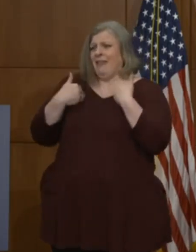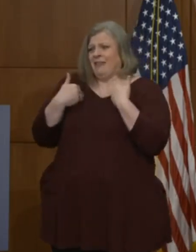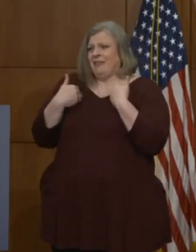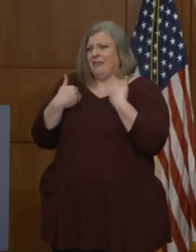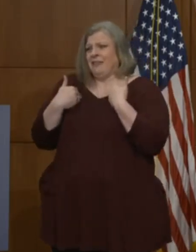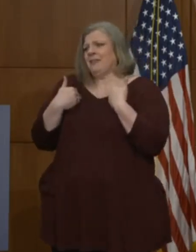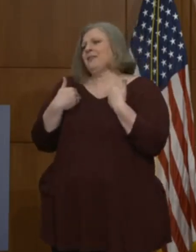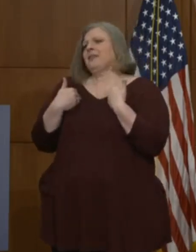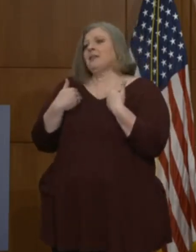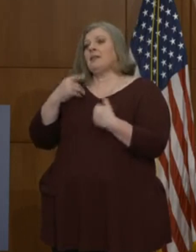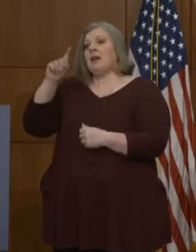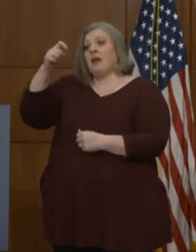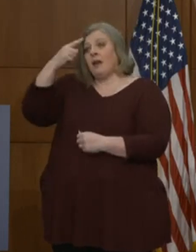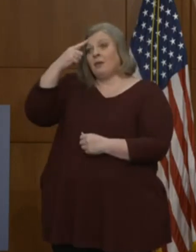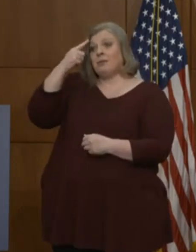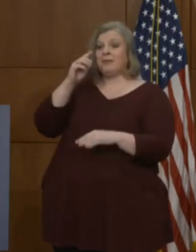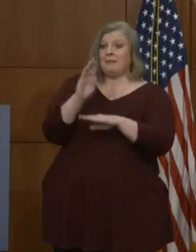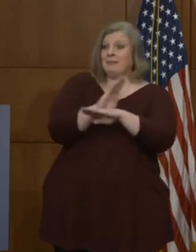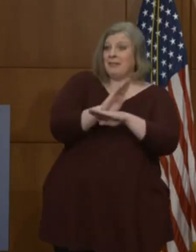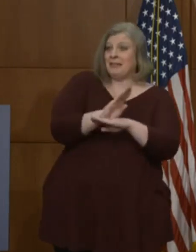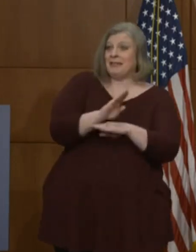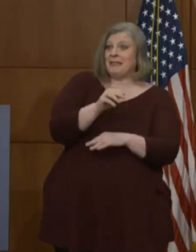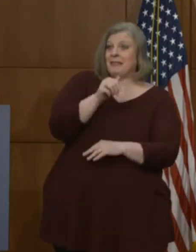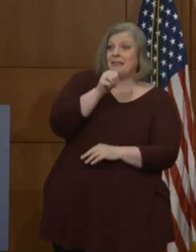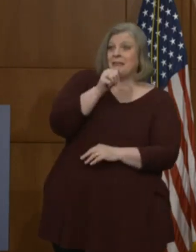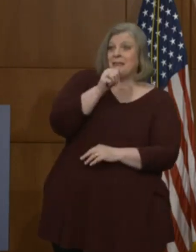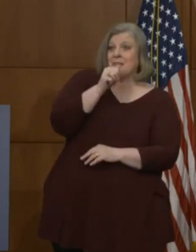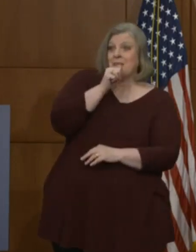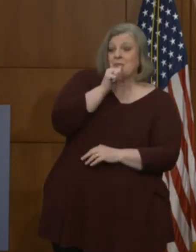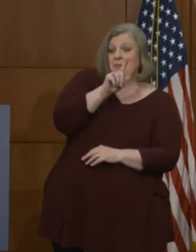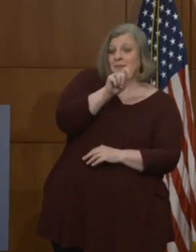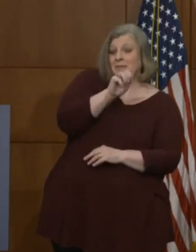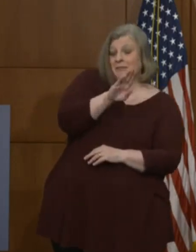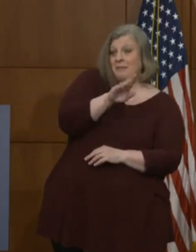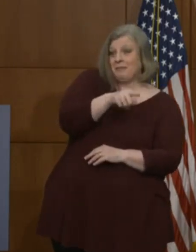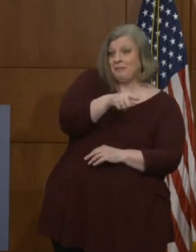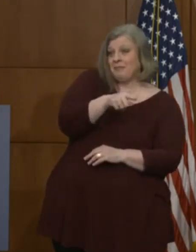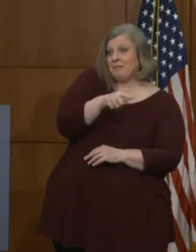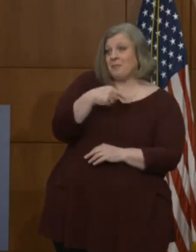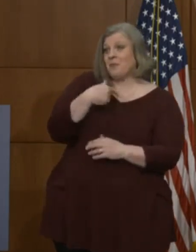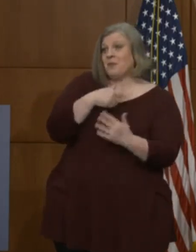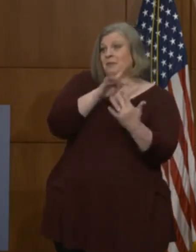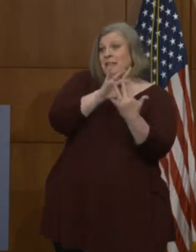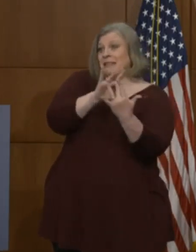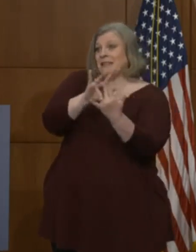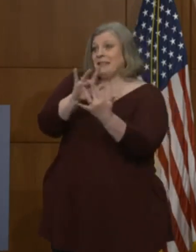WHETHER IT’S IN THE STATE LAB OR ACADEMIC LABS AS WELL AS IN. OR ACADEMIC LABS AS WELL AS IN. COMMERCIAL LABS I’M ALSO WE’VE COMMERCIAL LABS I’M ALSO WE’VE BEEN IN TOUCH WITH OUR- OUR